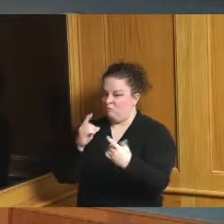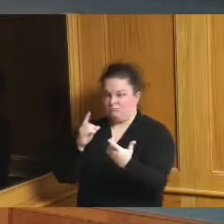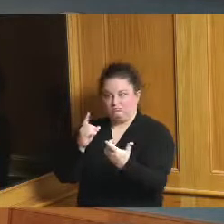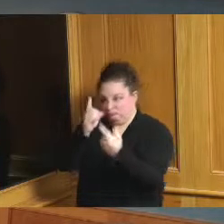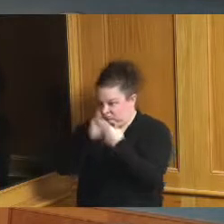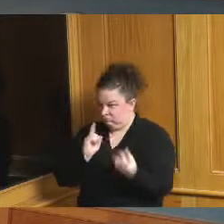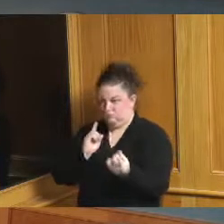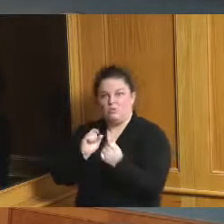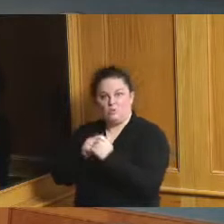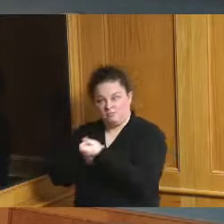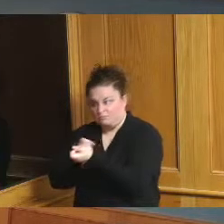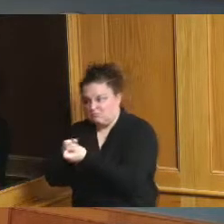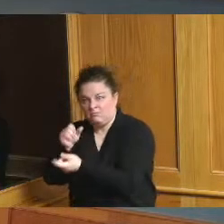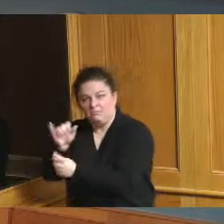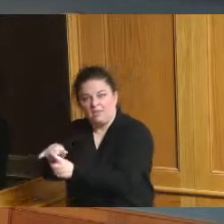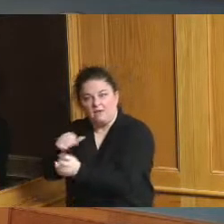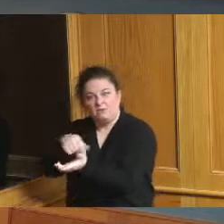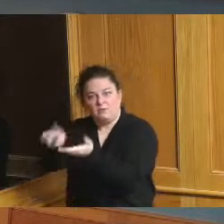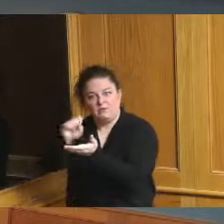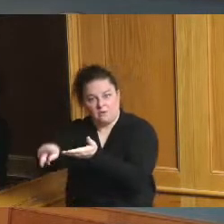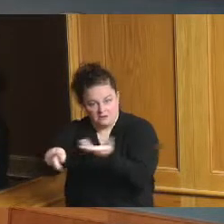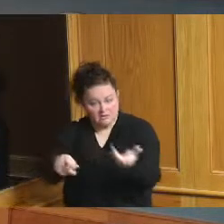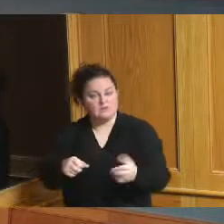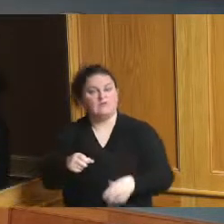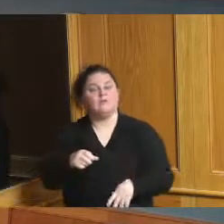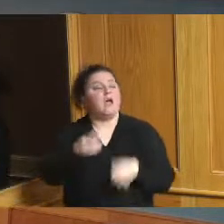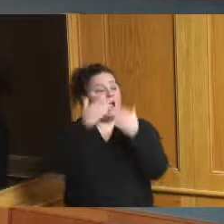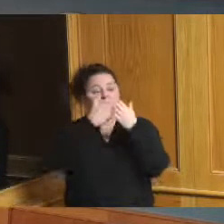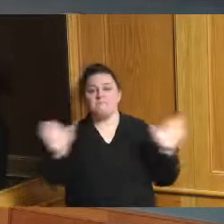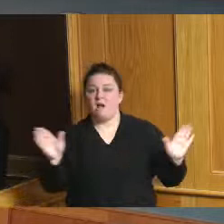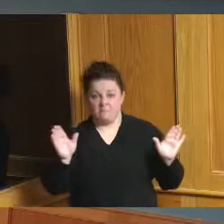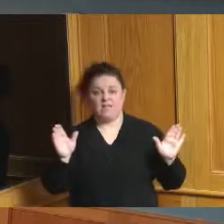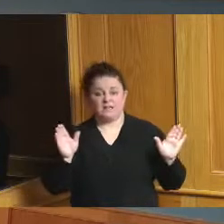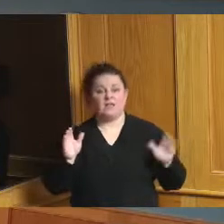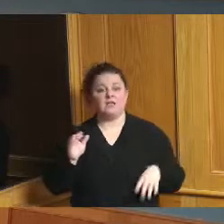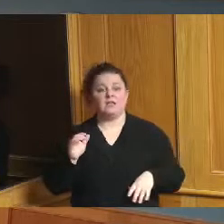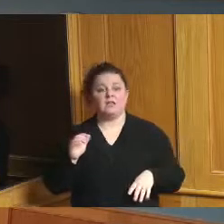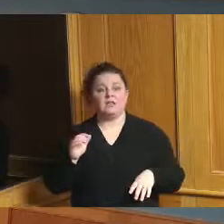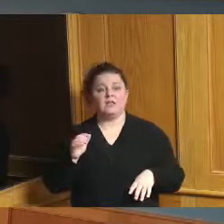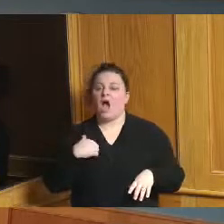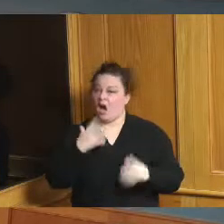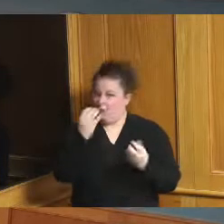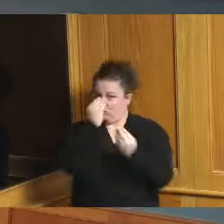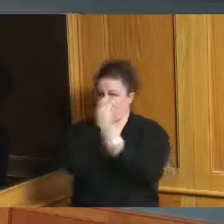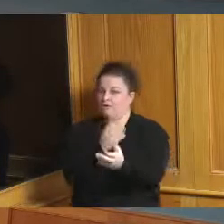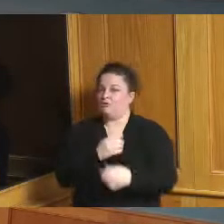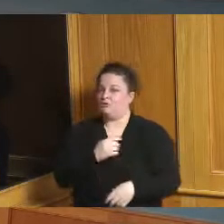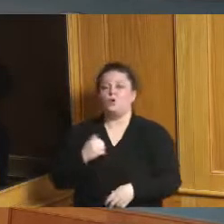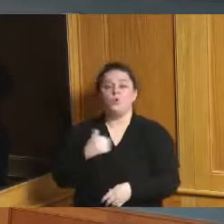I'll say this publicly again we made our mistake when we asked the department heads to use their